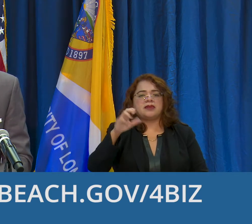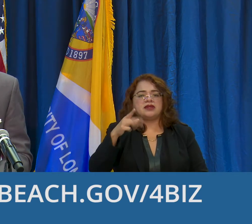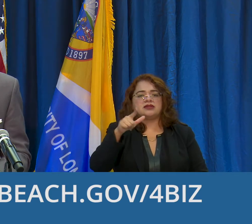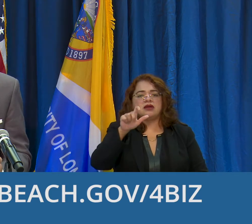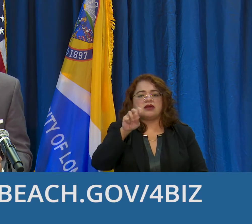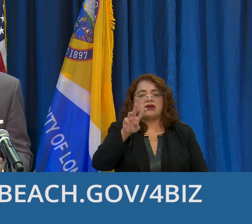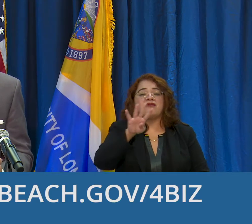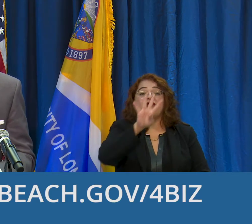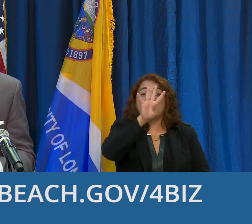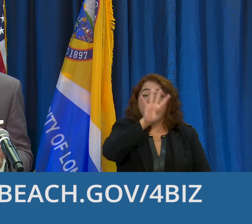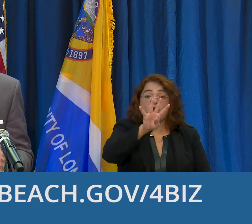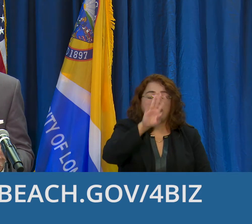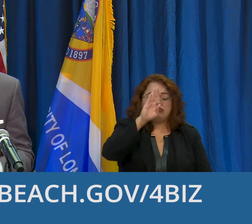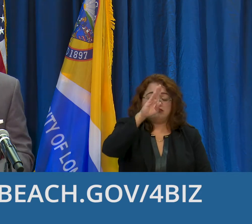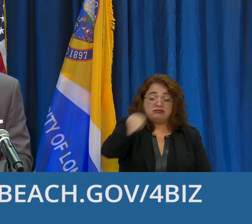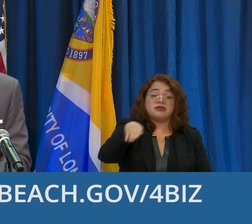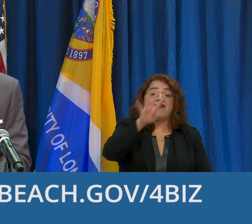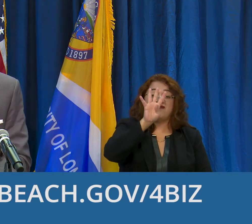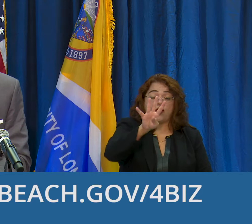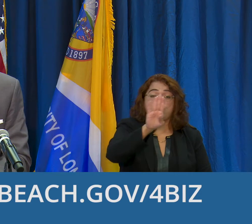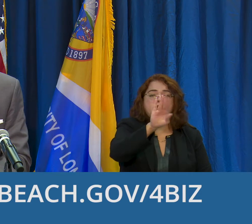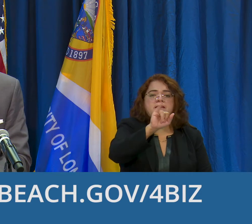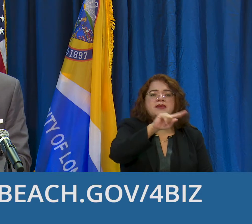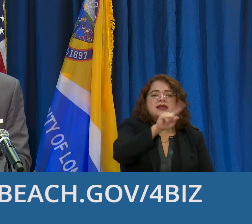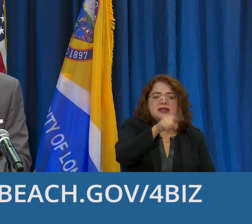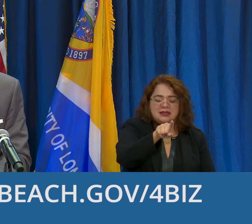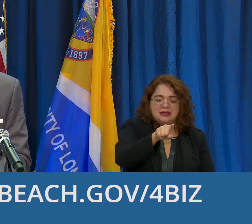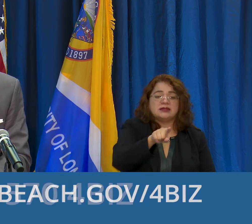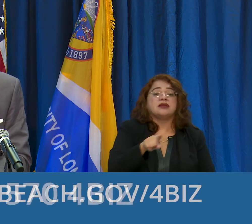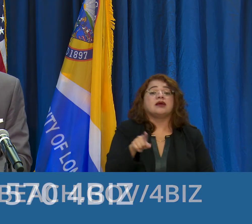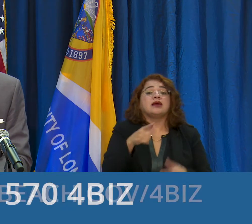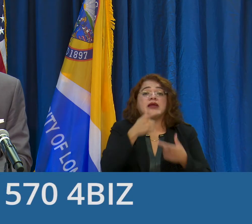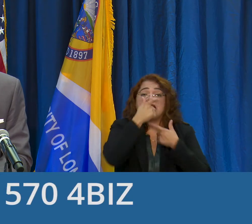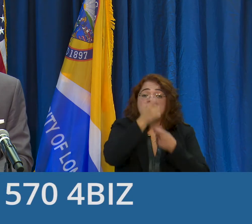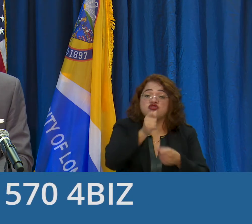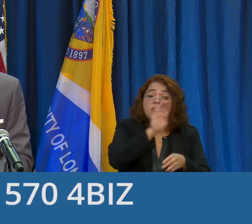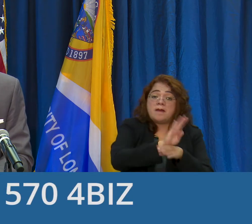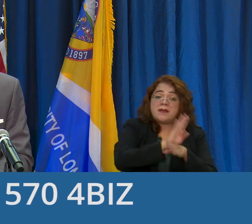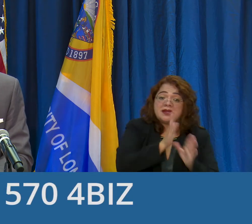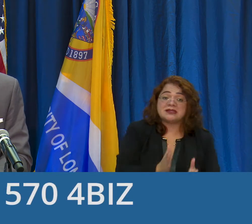Interested businesses and workers can call